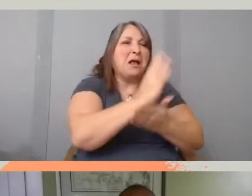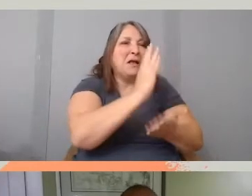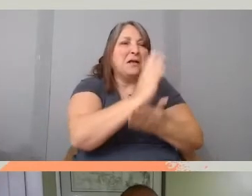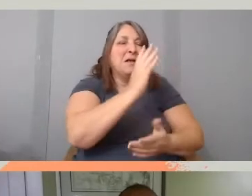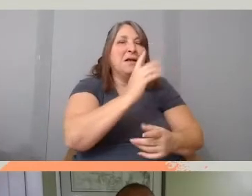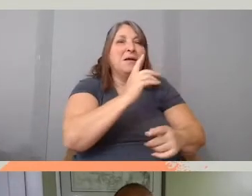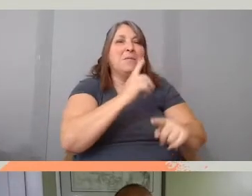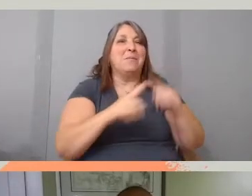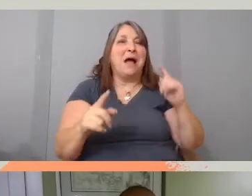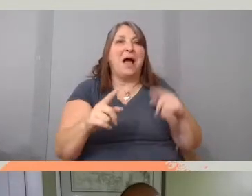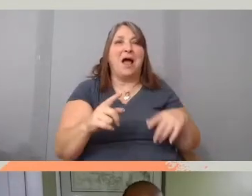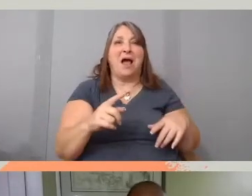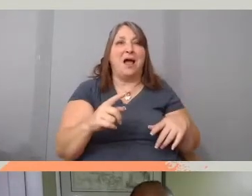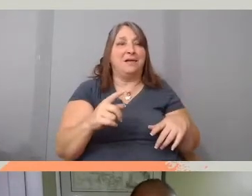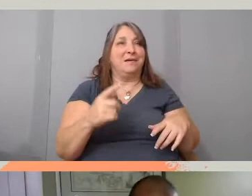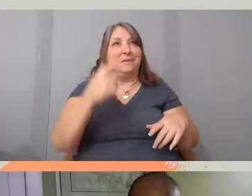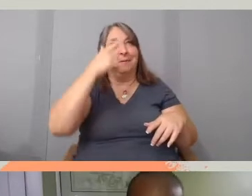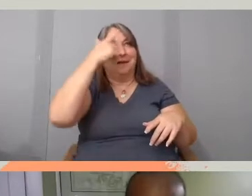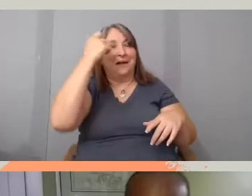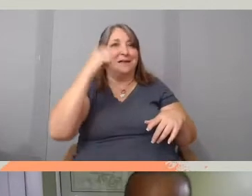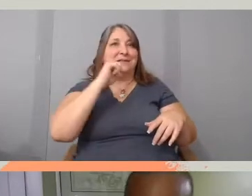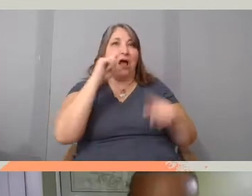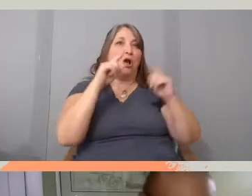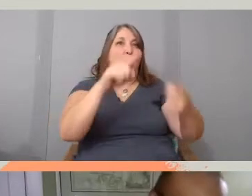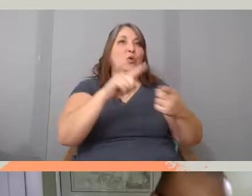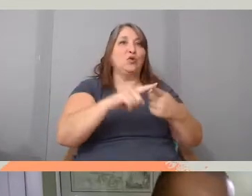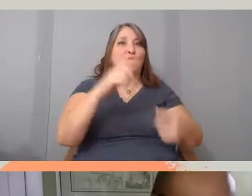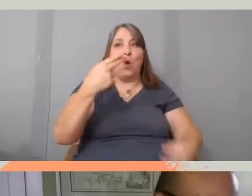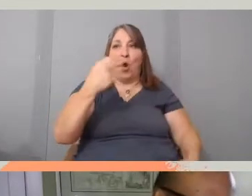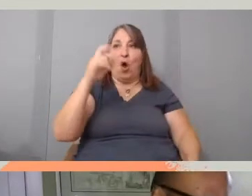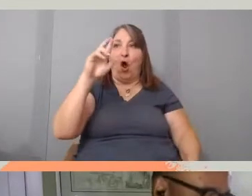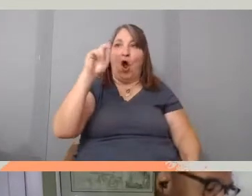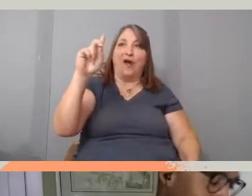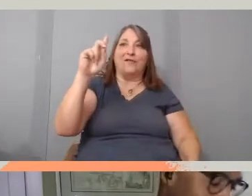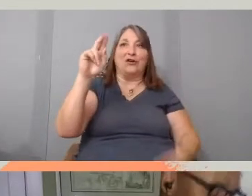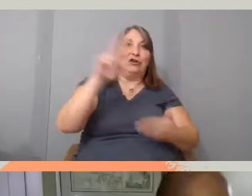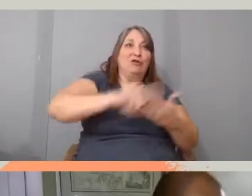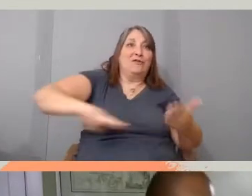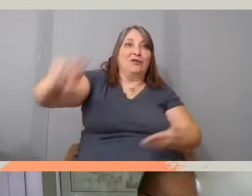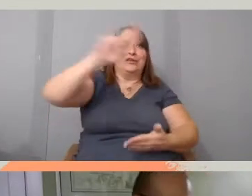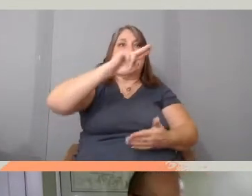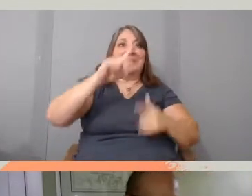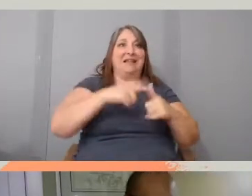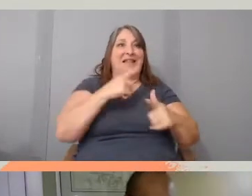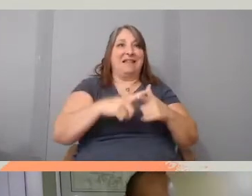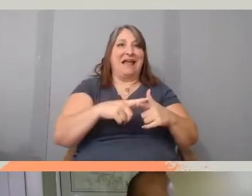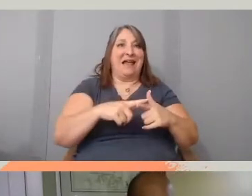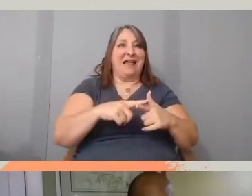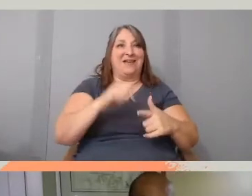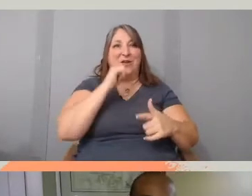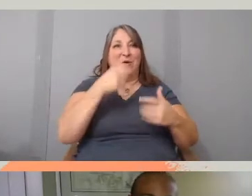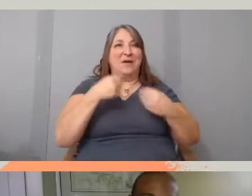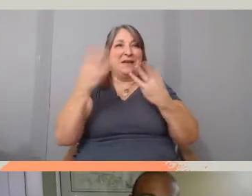or, you know, whatever it is. Like, and I've seen a fair amount, you know, I'm not being hyperbolic or anything.